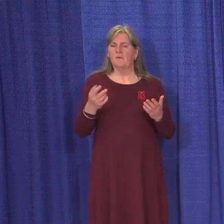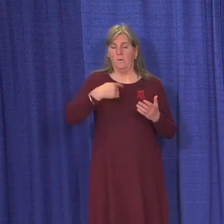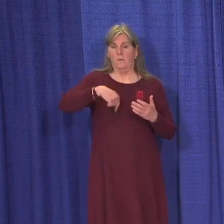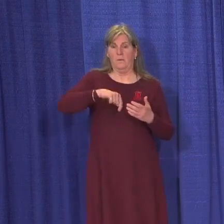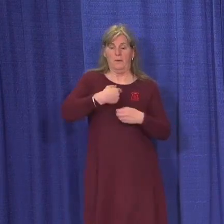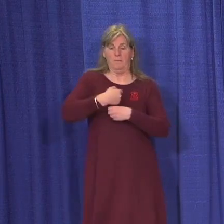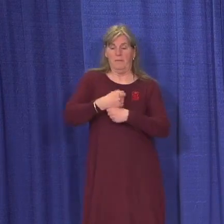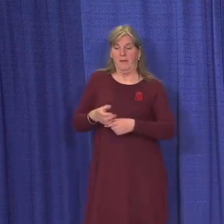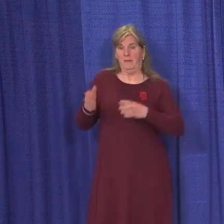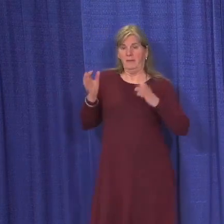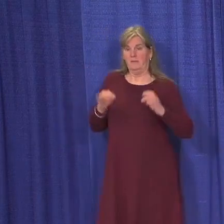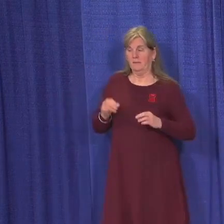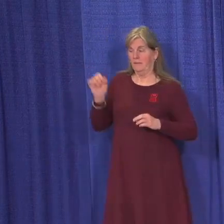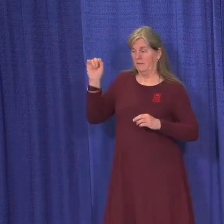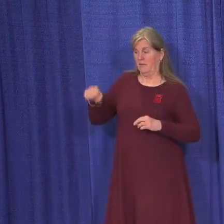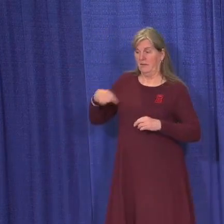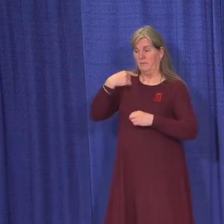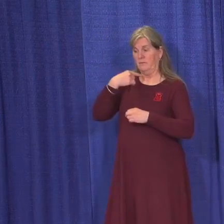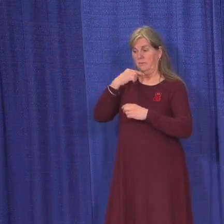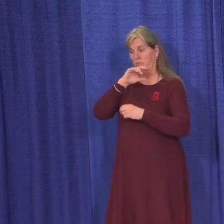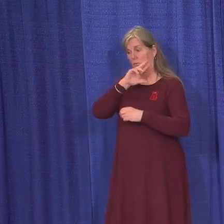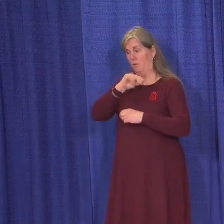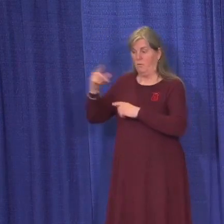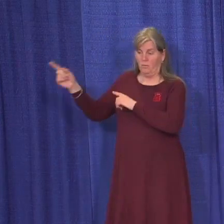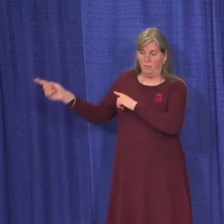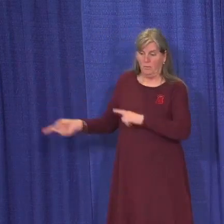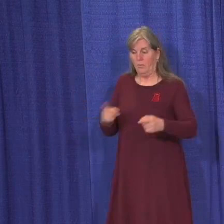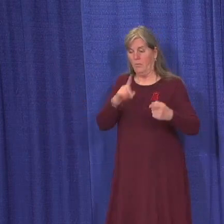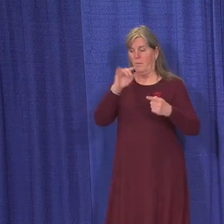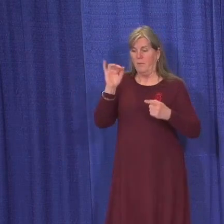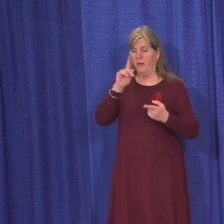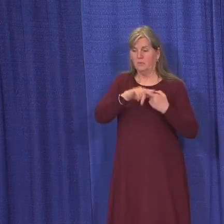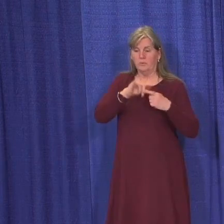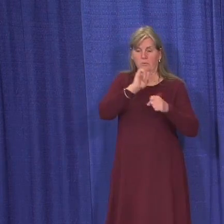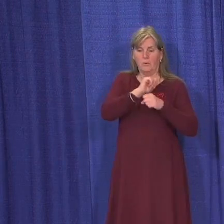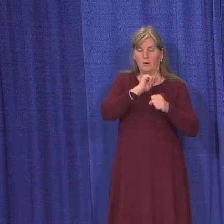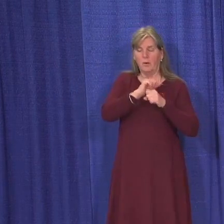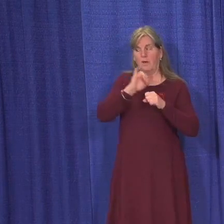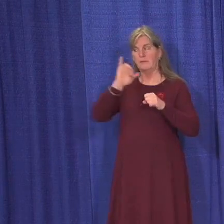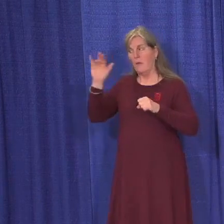imagine work at home arrangement